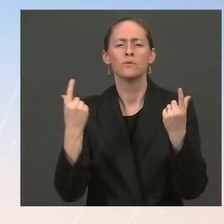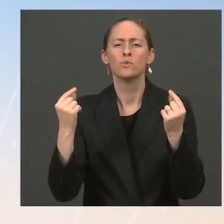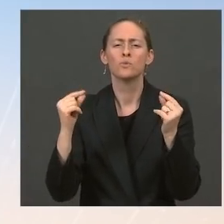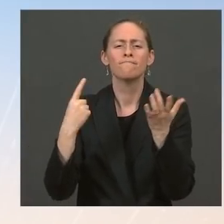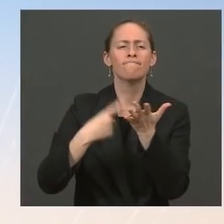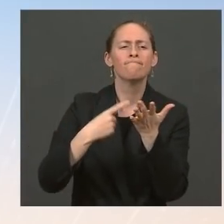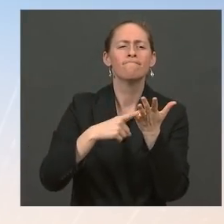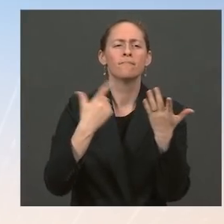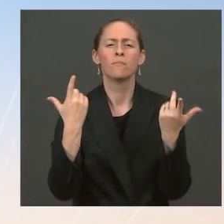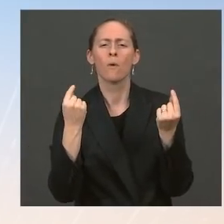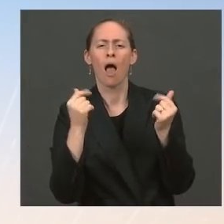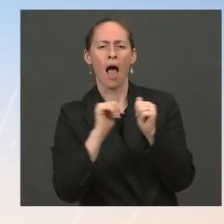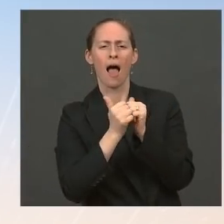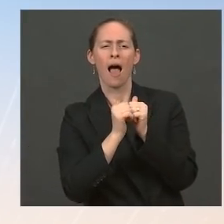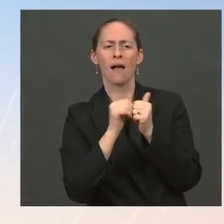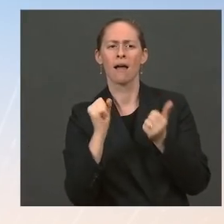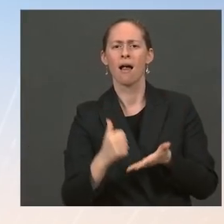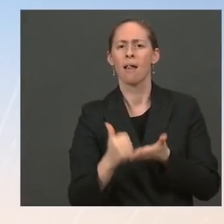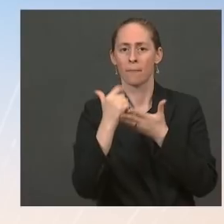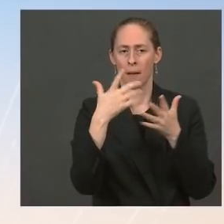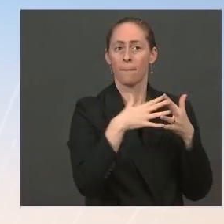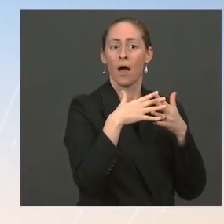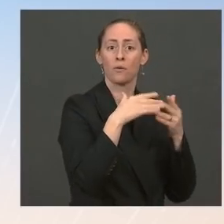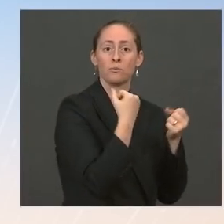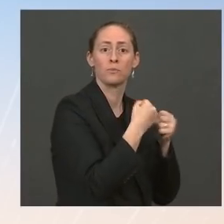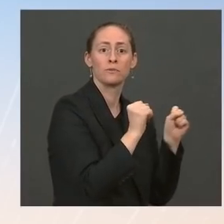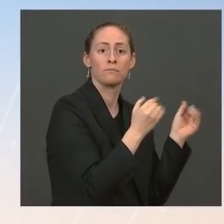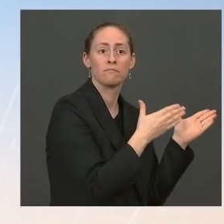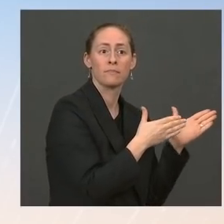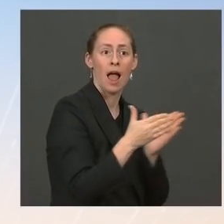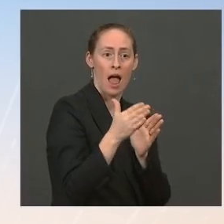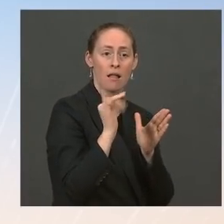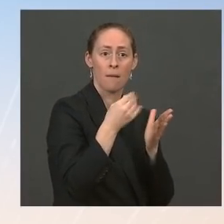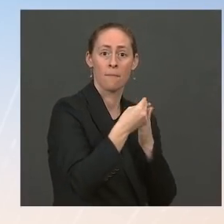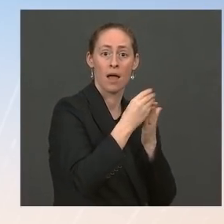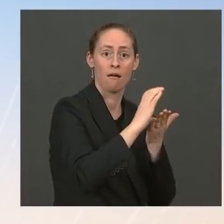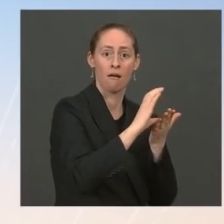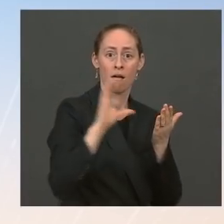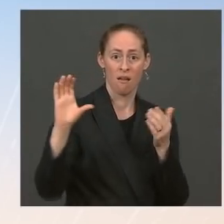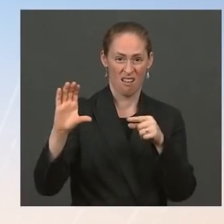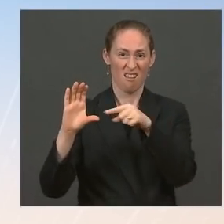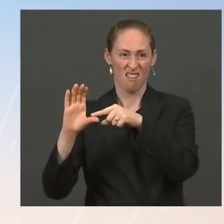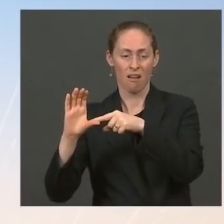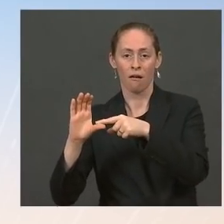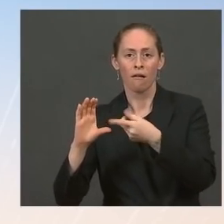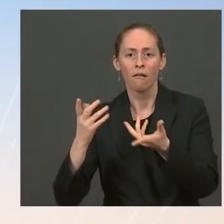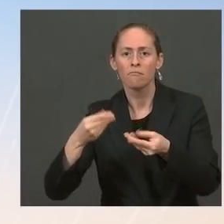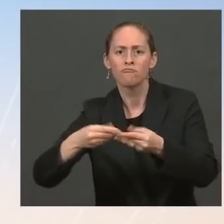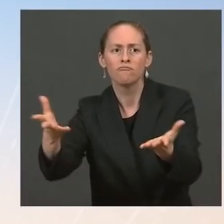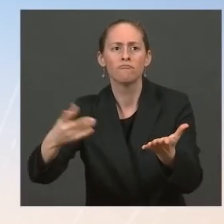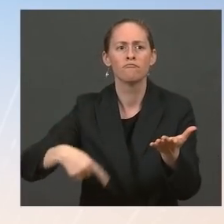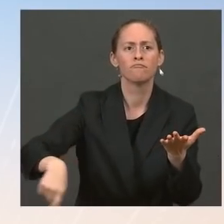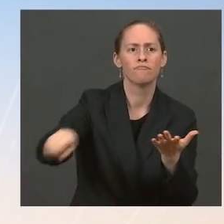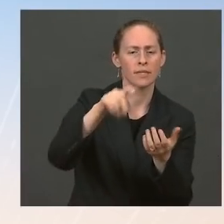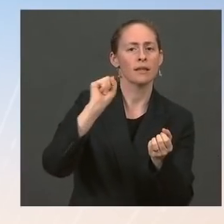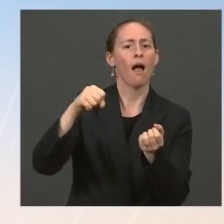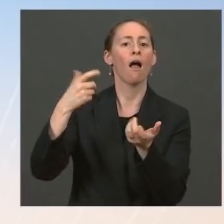including more than doubling funding for Low Income Home Energy Assistance Programs -- "LIHEAP," as many call it,